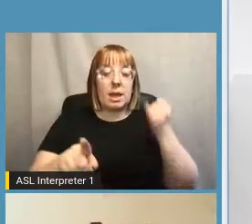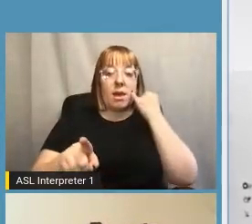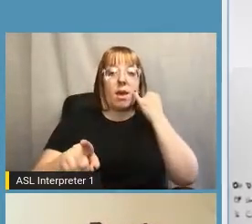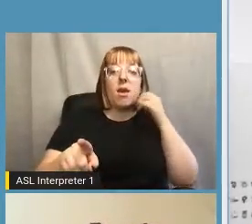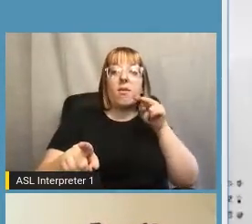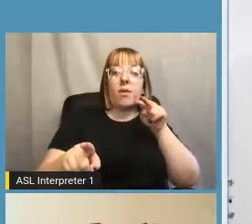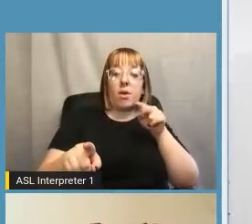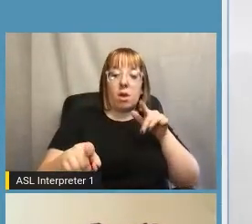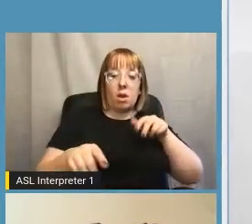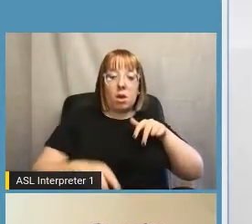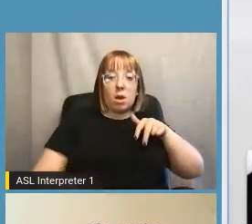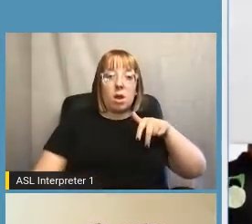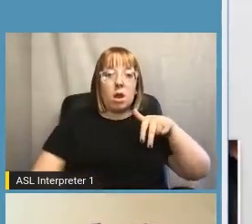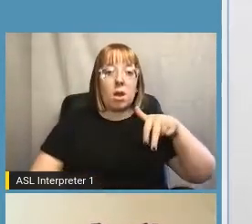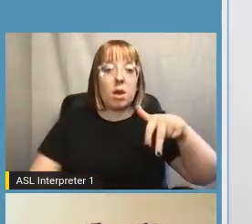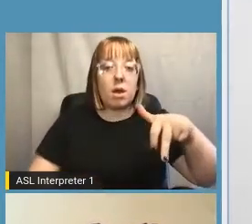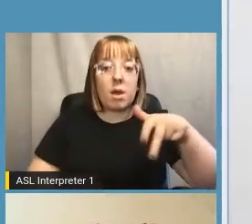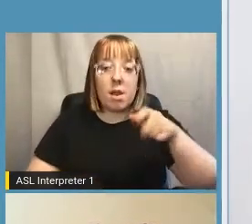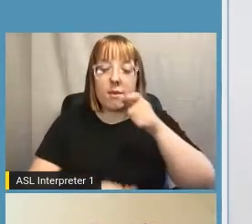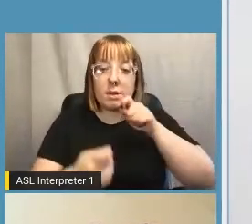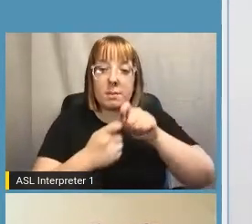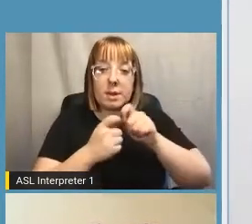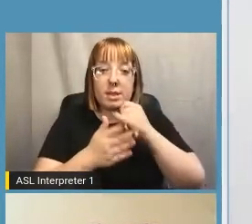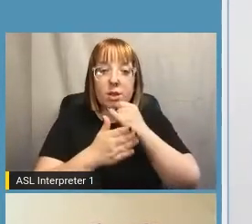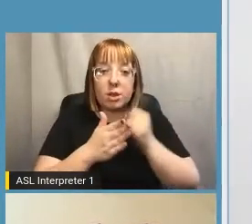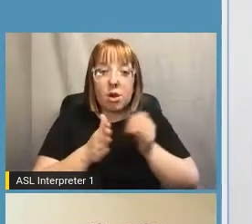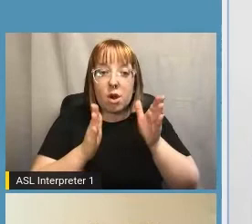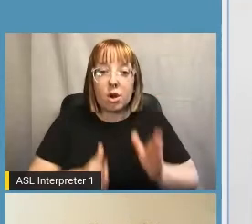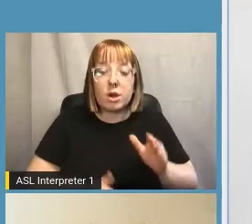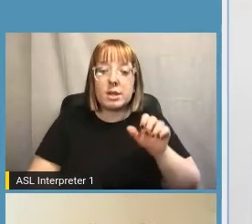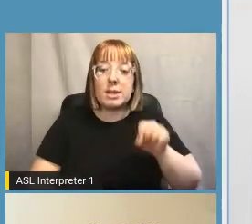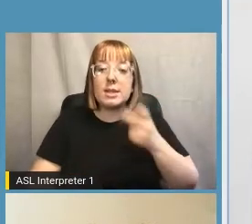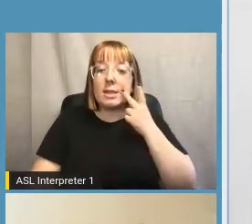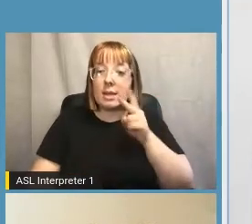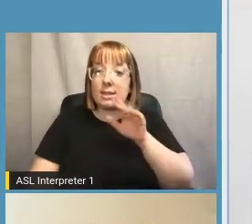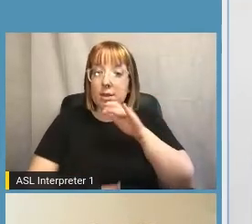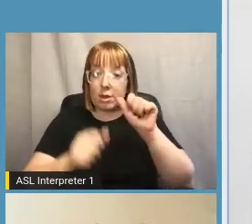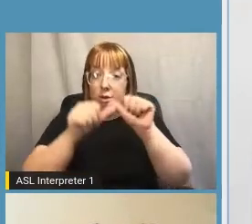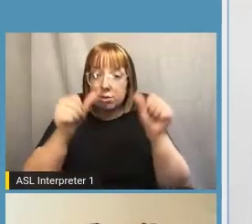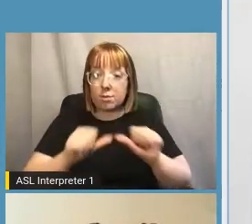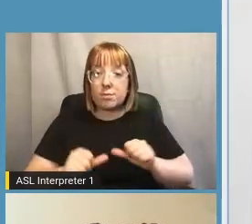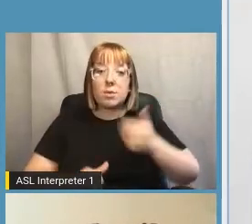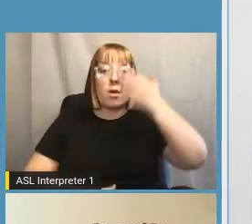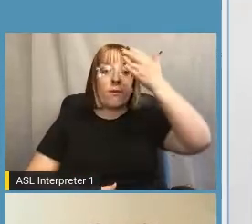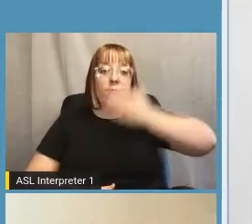for this particular artist you can see that there are sculptures in front of some of the pieces